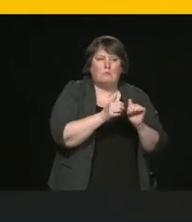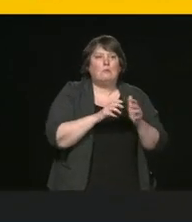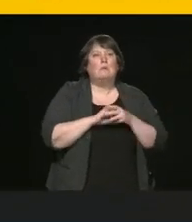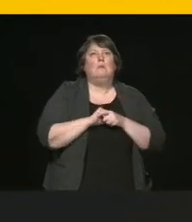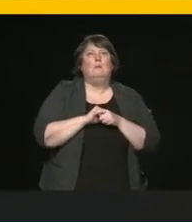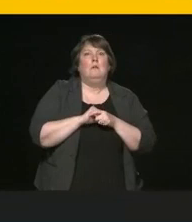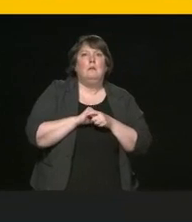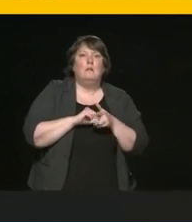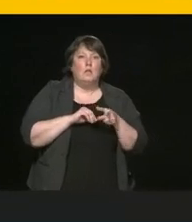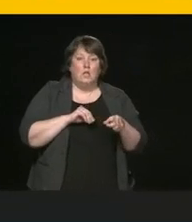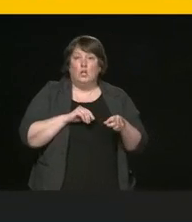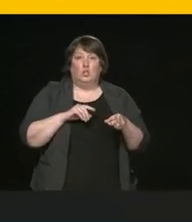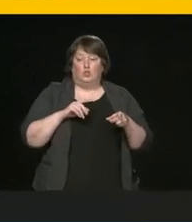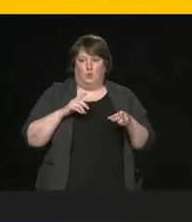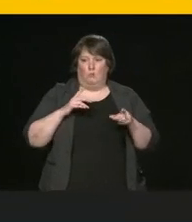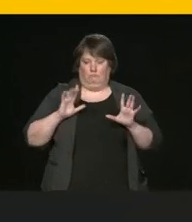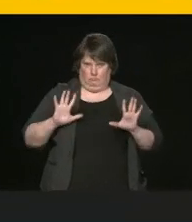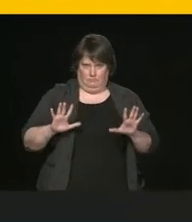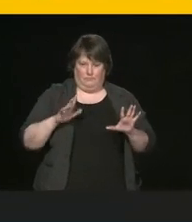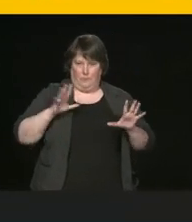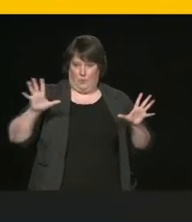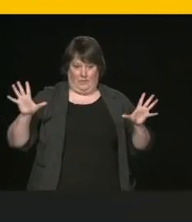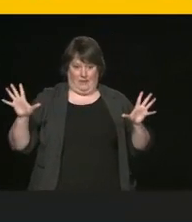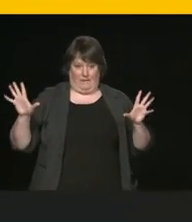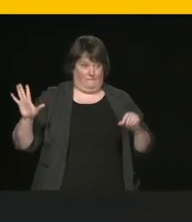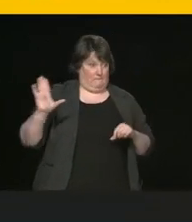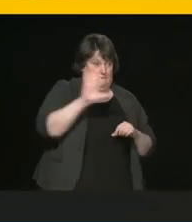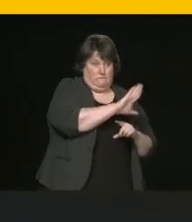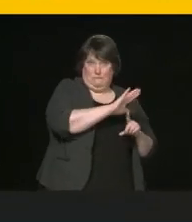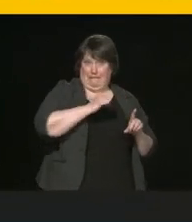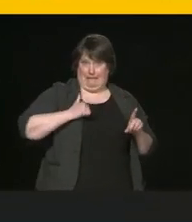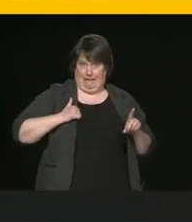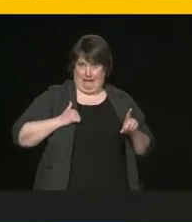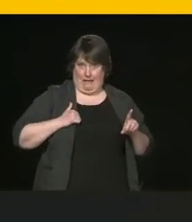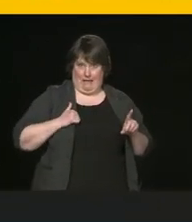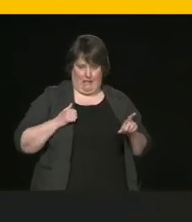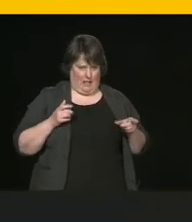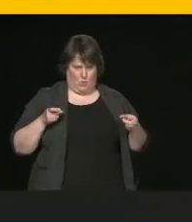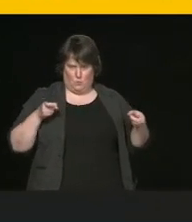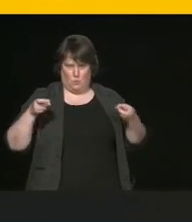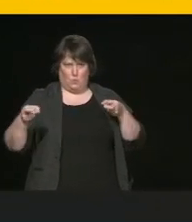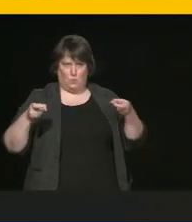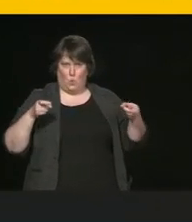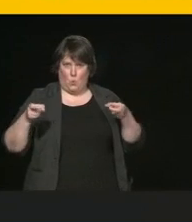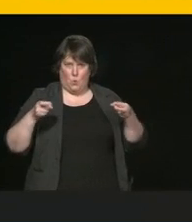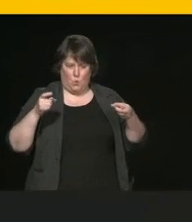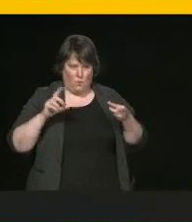WHEN WE GET TO EPIDEMIC CONTROL